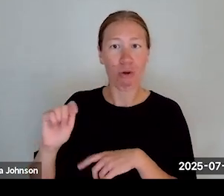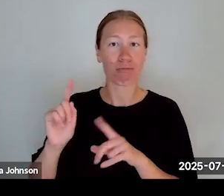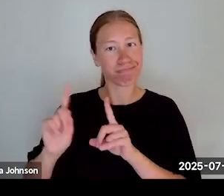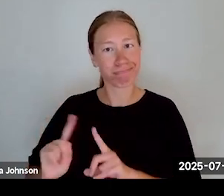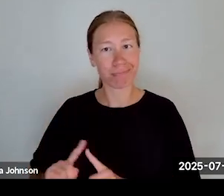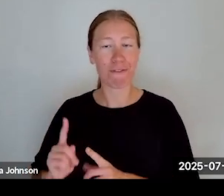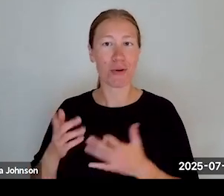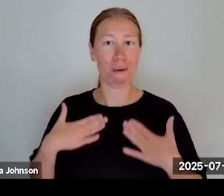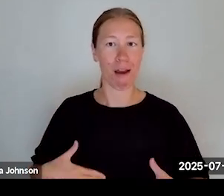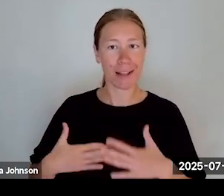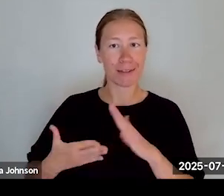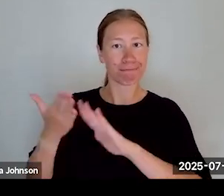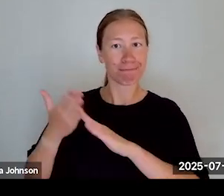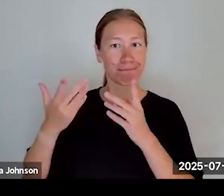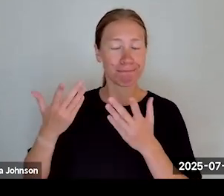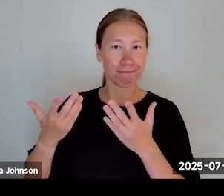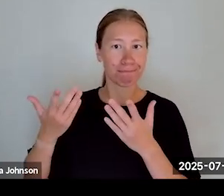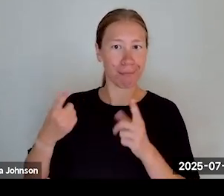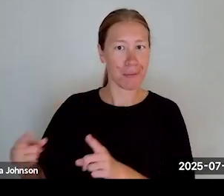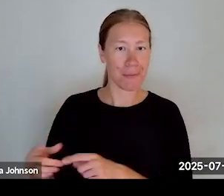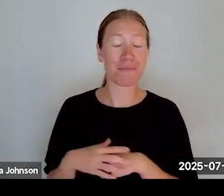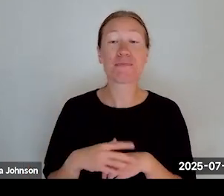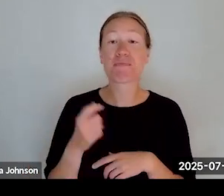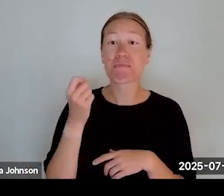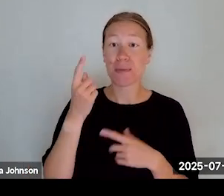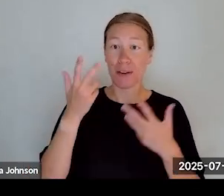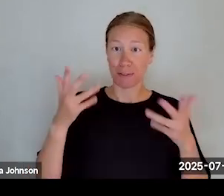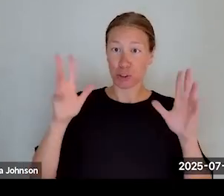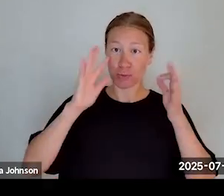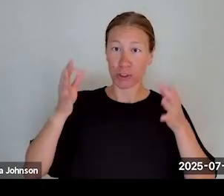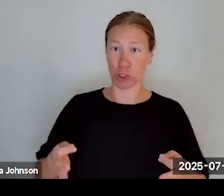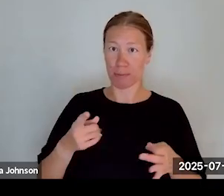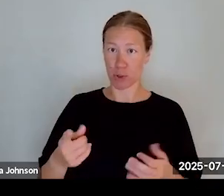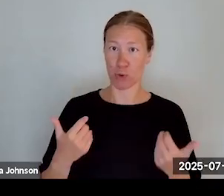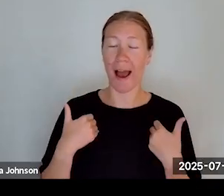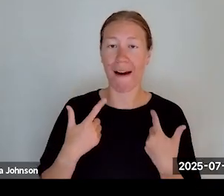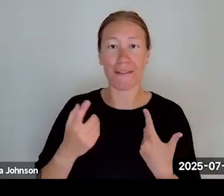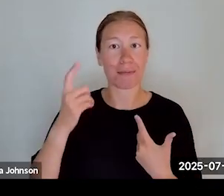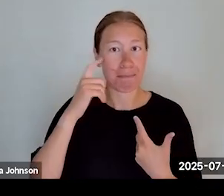If it is determined that you do have a mental or physical health impairment that substantially limits your ability